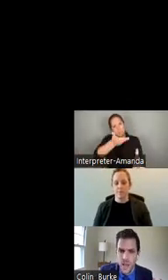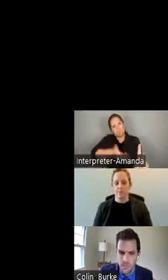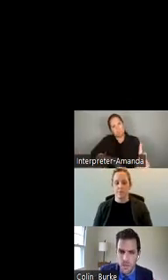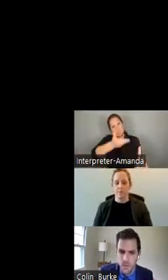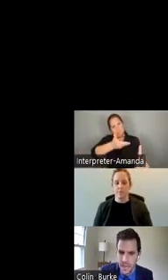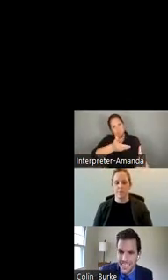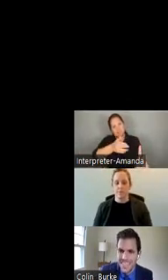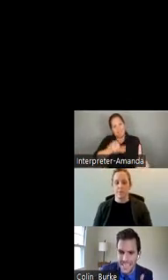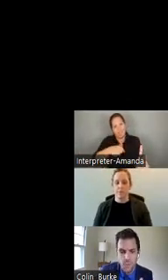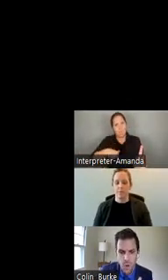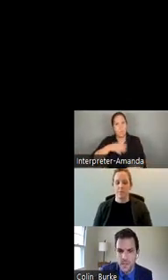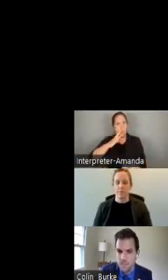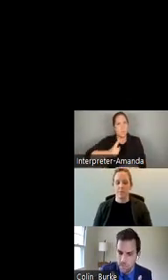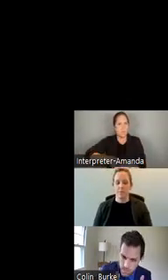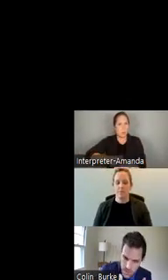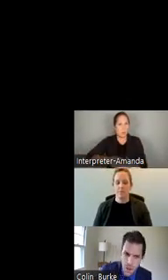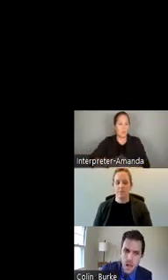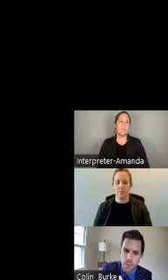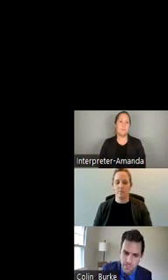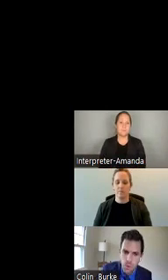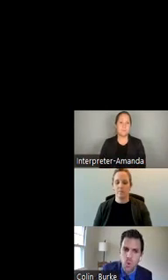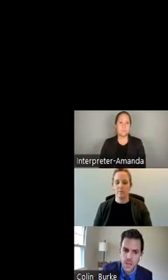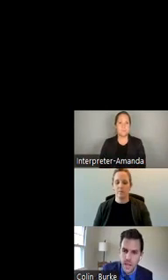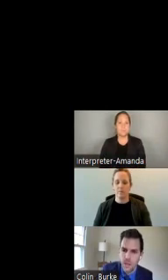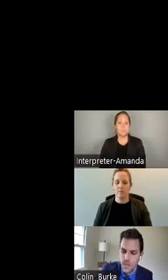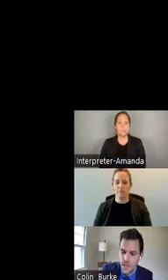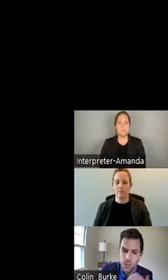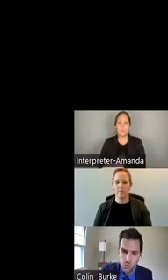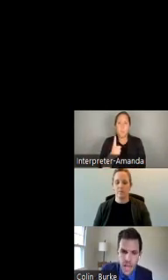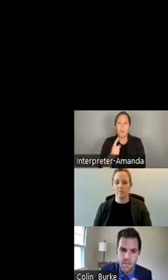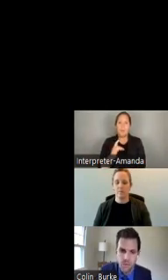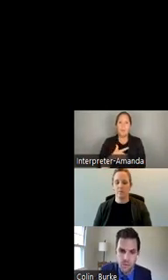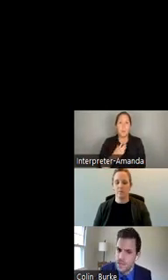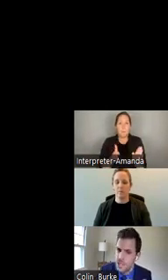talk about right but I think that is one small but important area that helps Drive treatment and